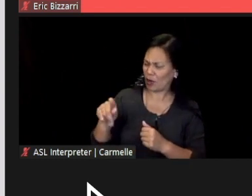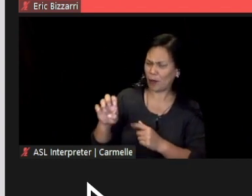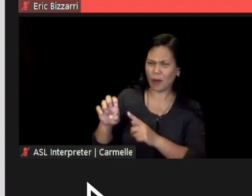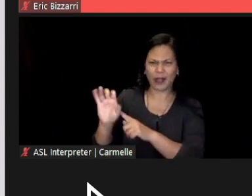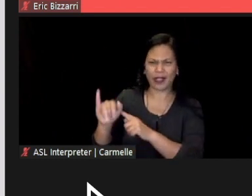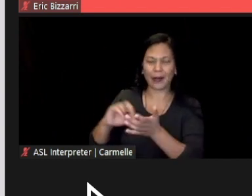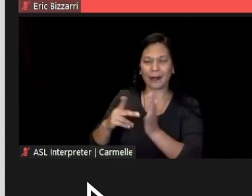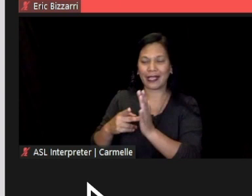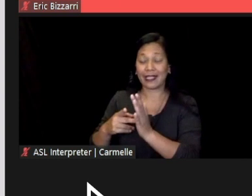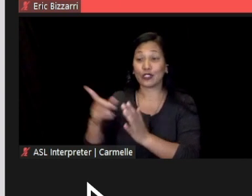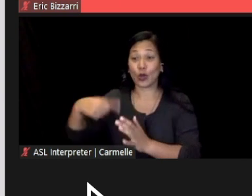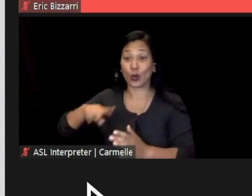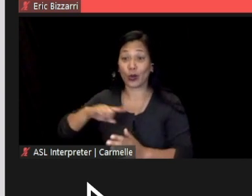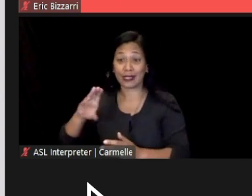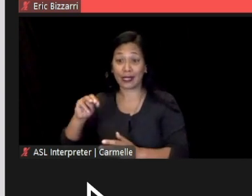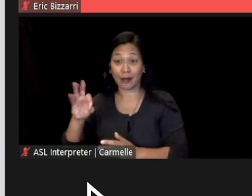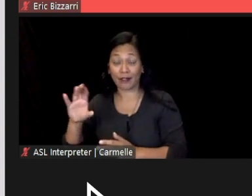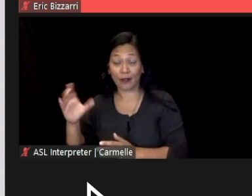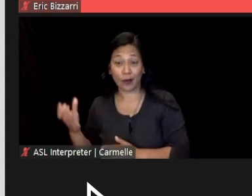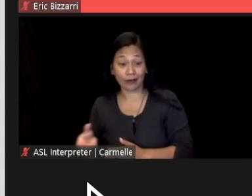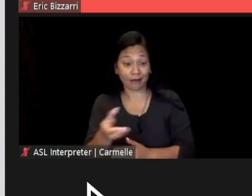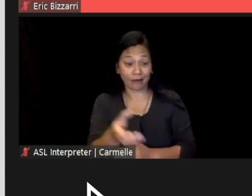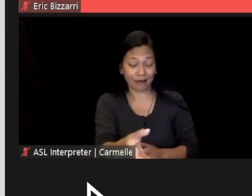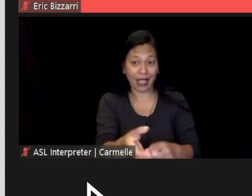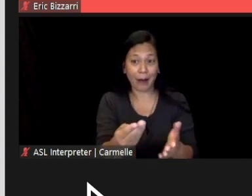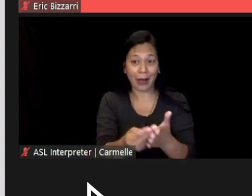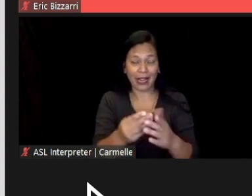That's how that process works. It's the broadcaster that has access to an envelope.